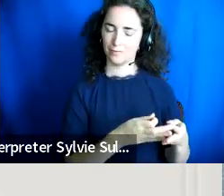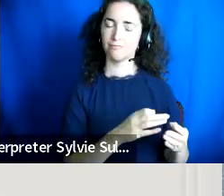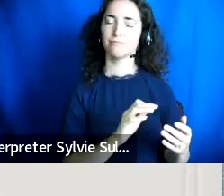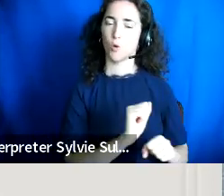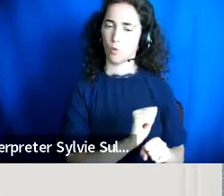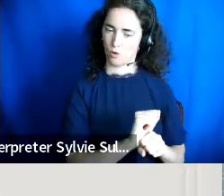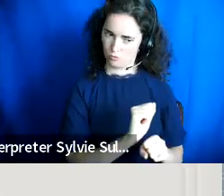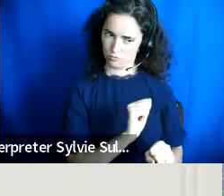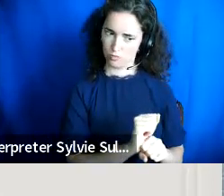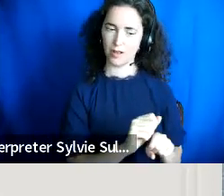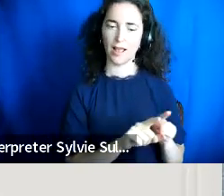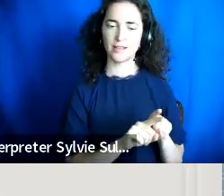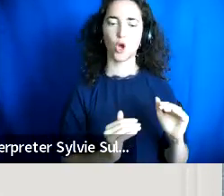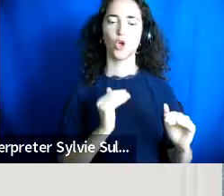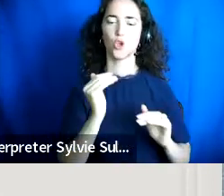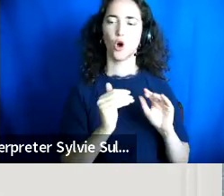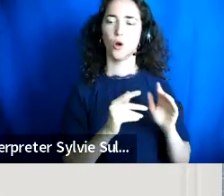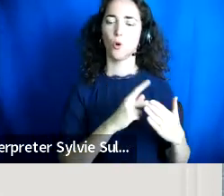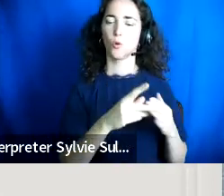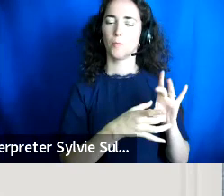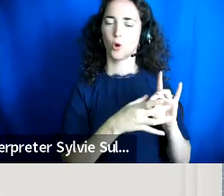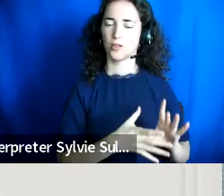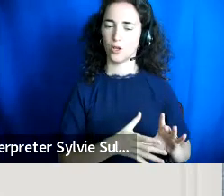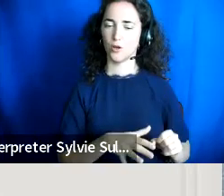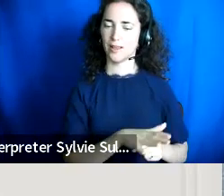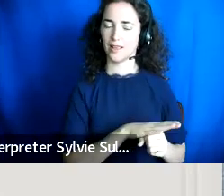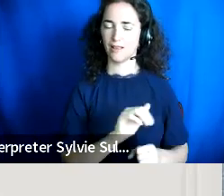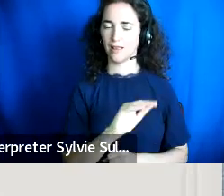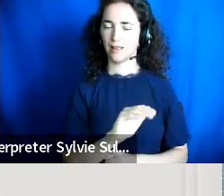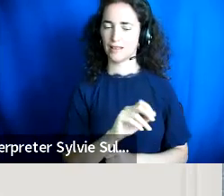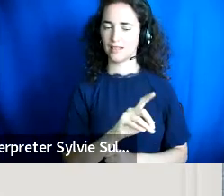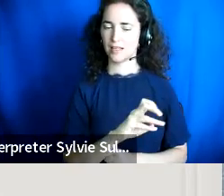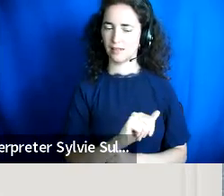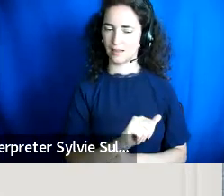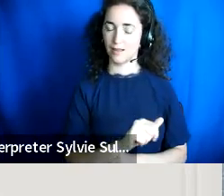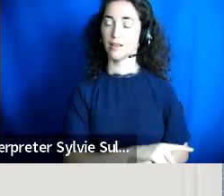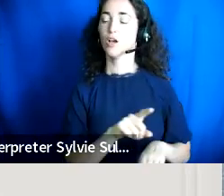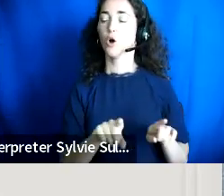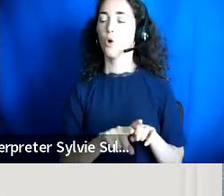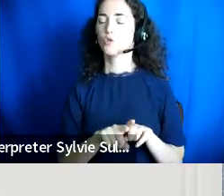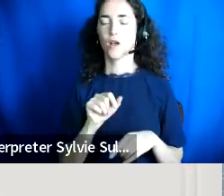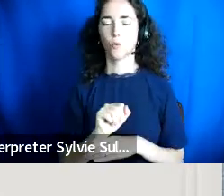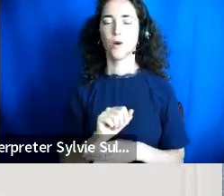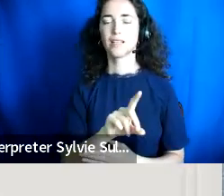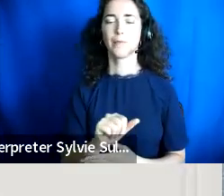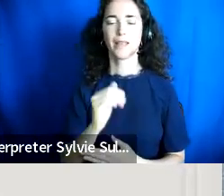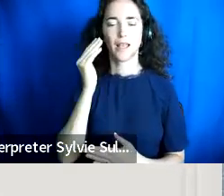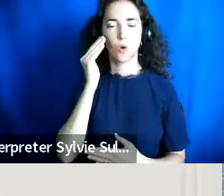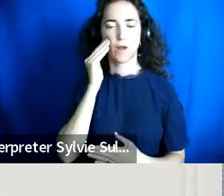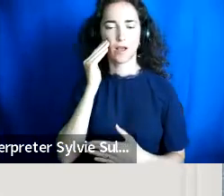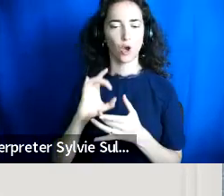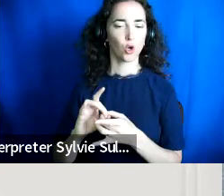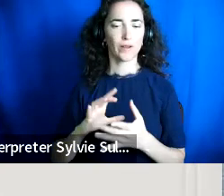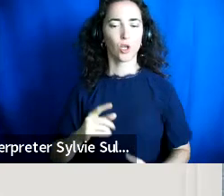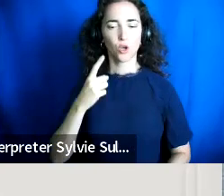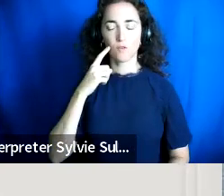Here in the Kdn, and I also work as the disability awareness, coordinator with the Mayor President's office here in life.